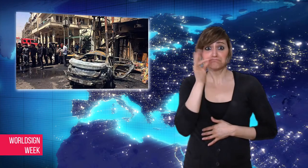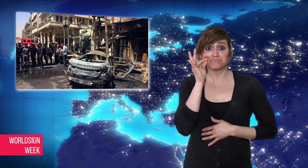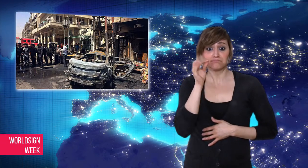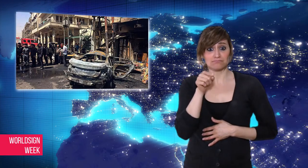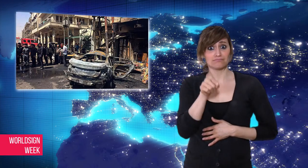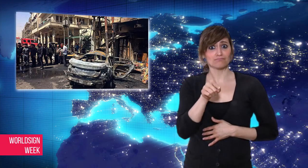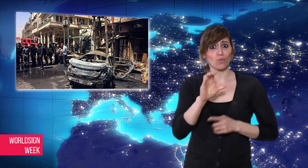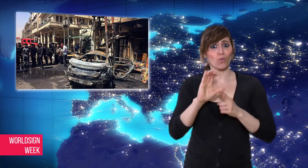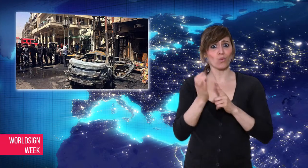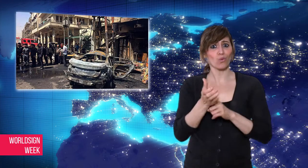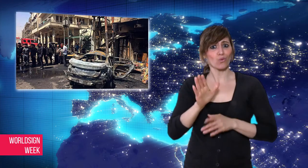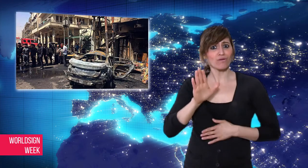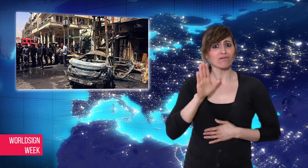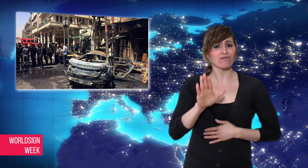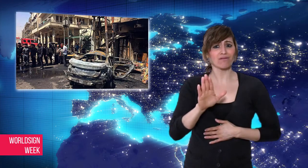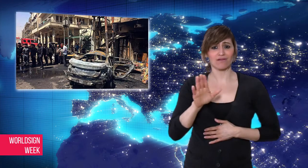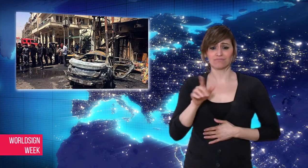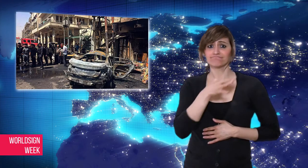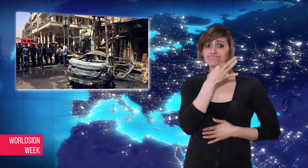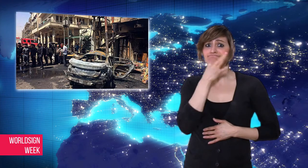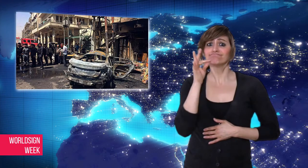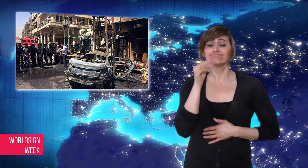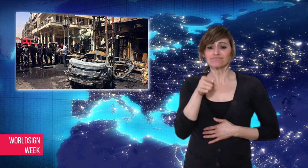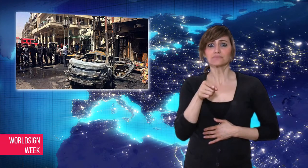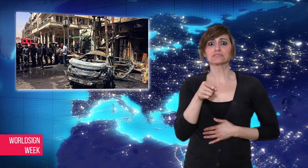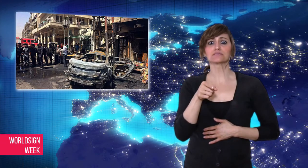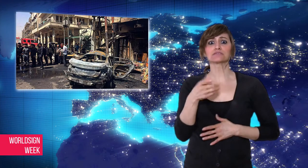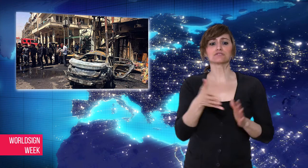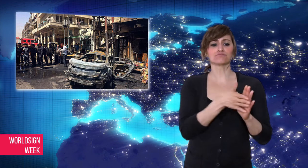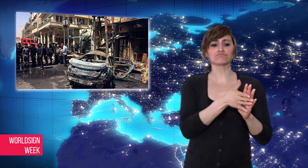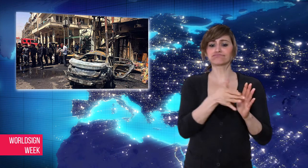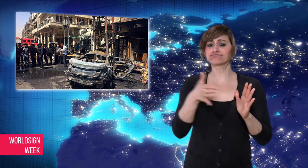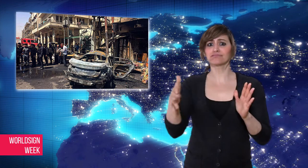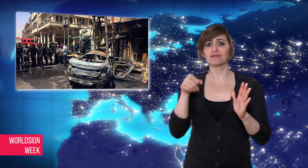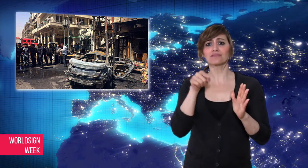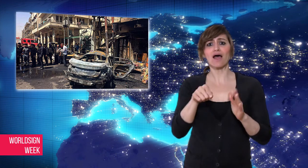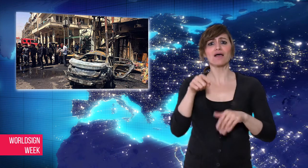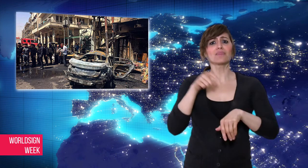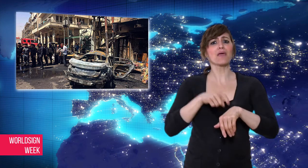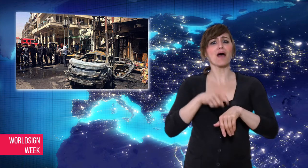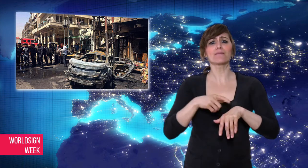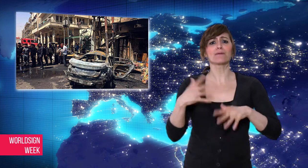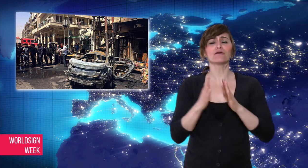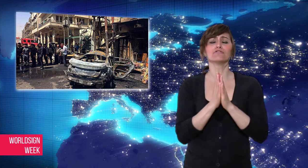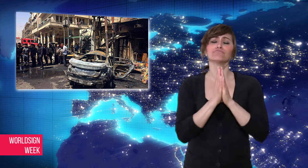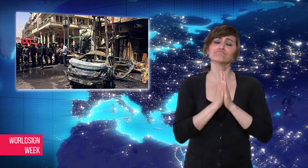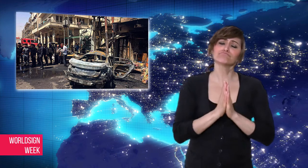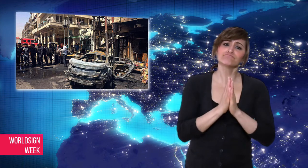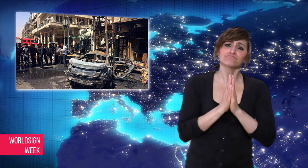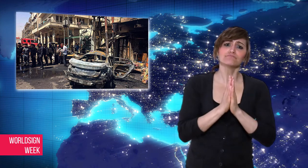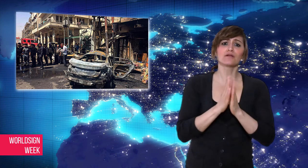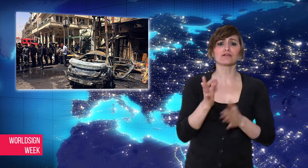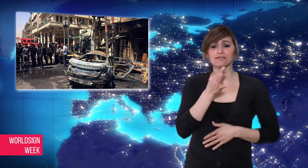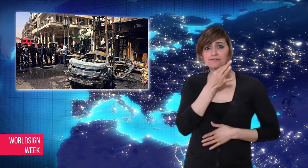accountability, to intensify its